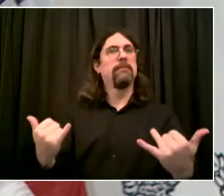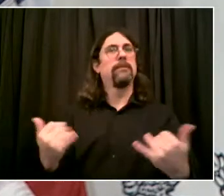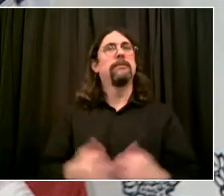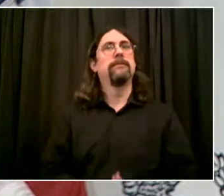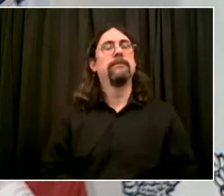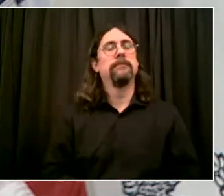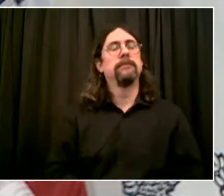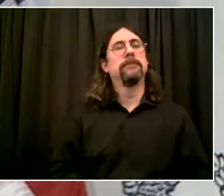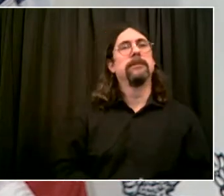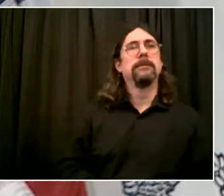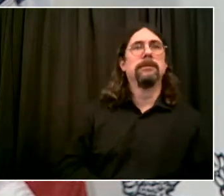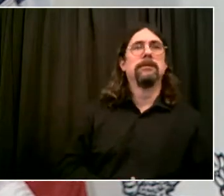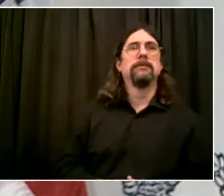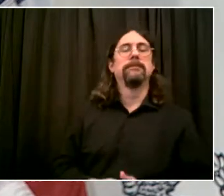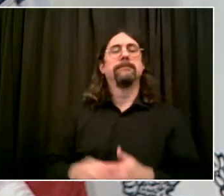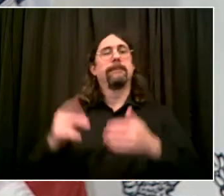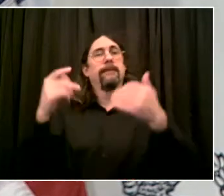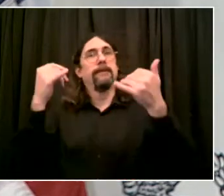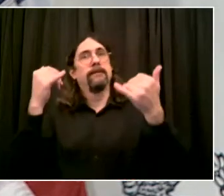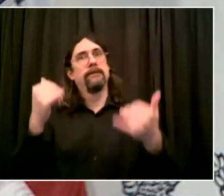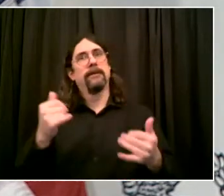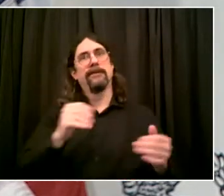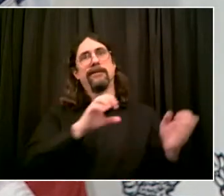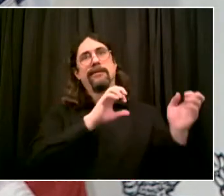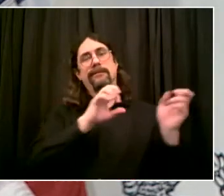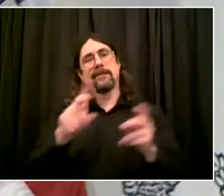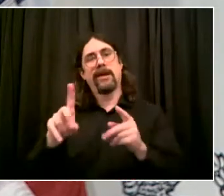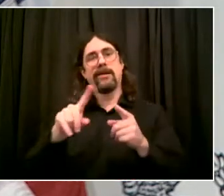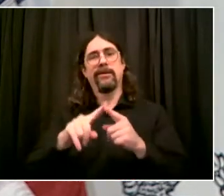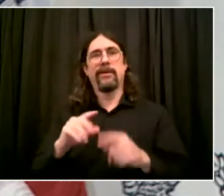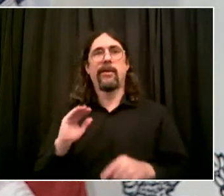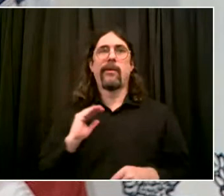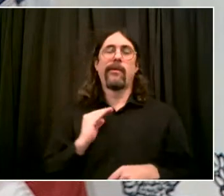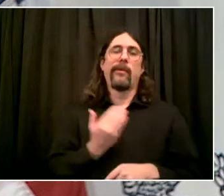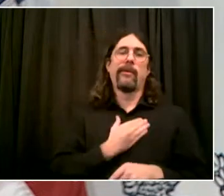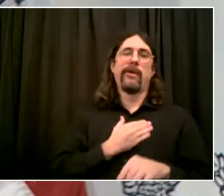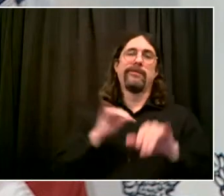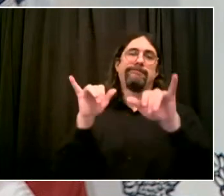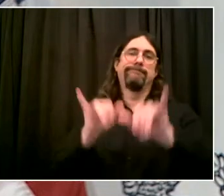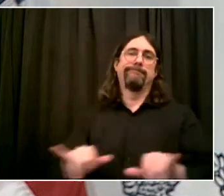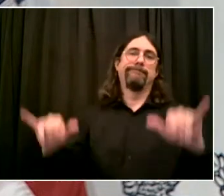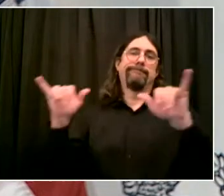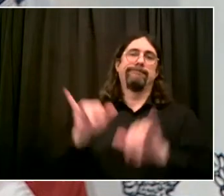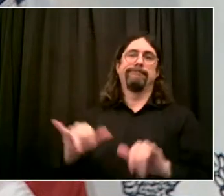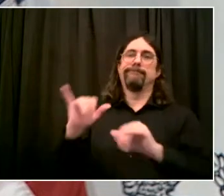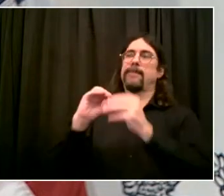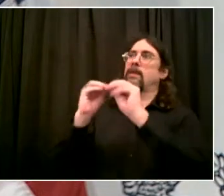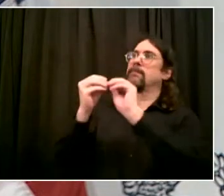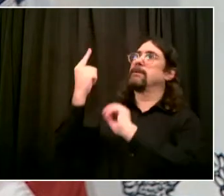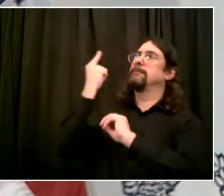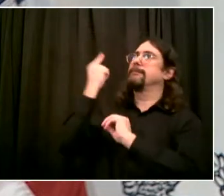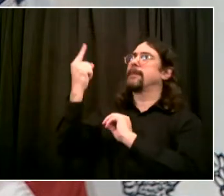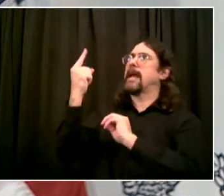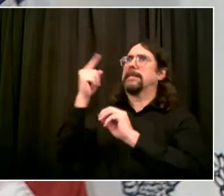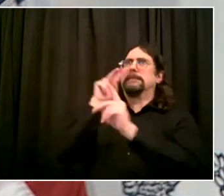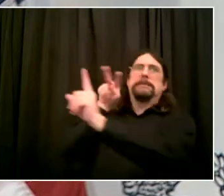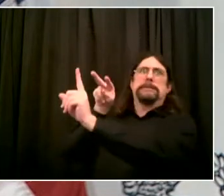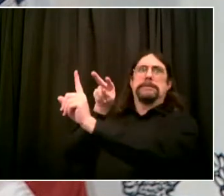MONTHS AHEAD DURING THE YEAR 2021, THIS WILL BE THE PROCESS THAT WILL BE ACTIVATED RIGHT AWAY. LET'S TURN N NOW,W, BACK TO THE ISSUSUWEE DEAL